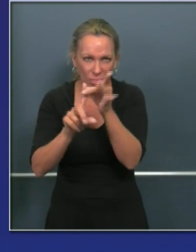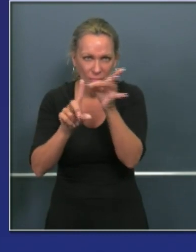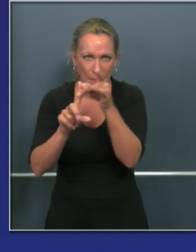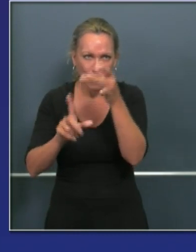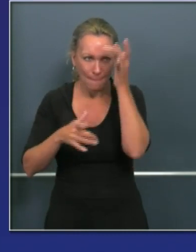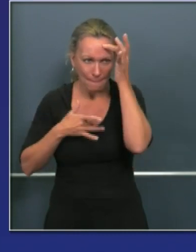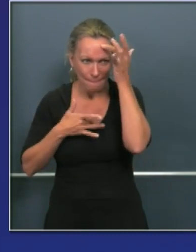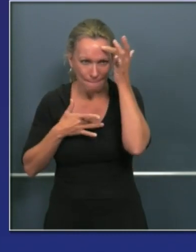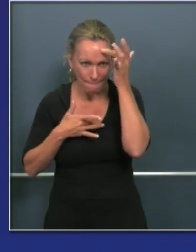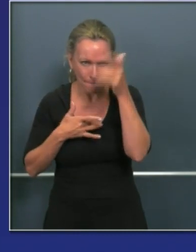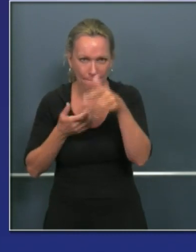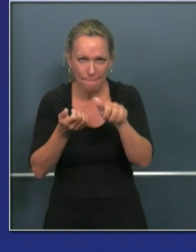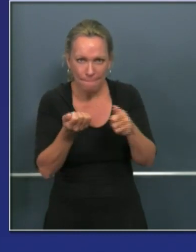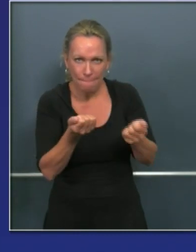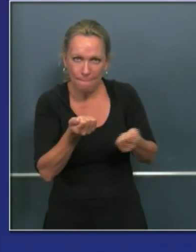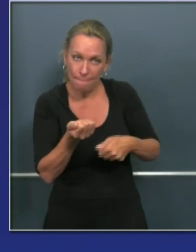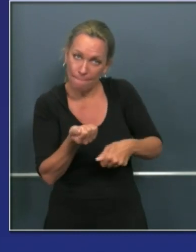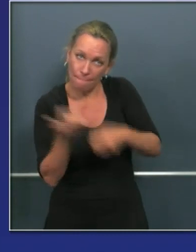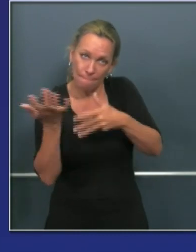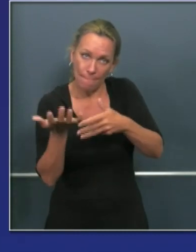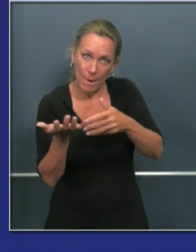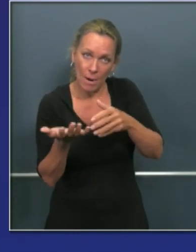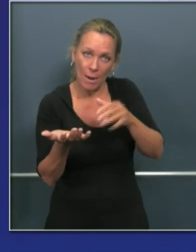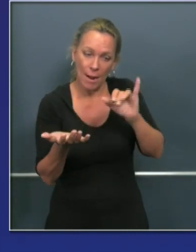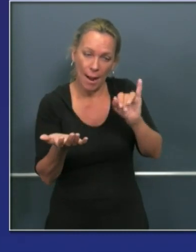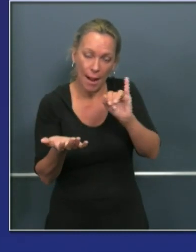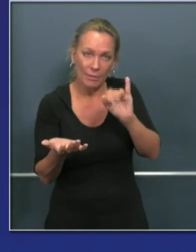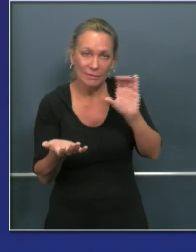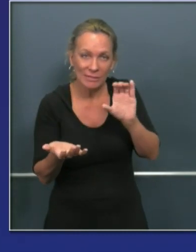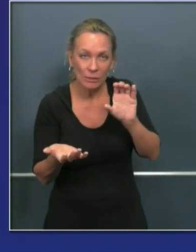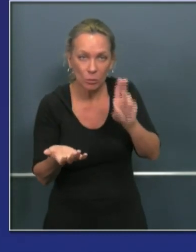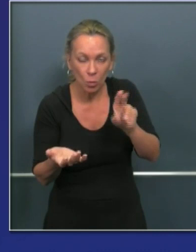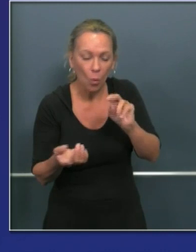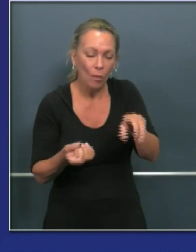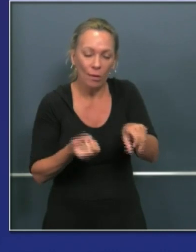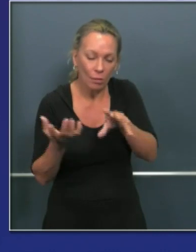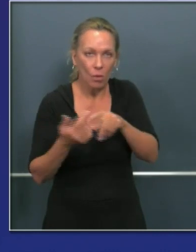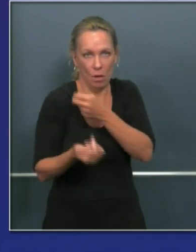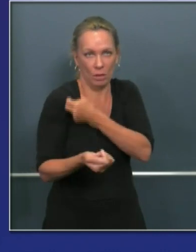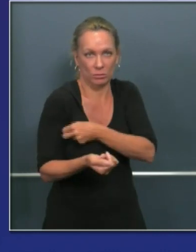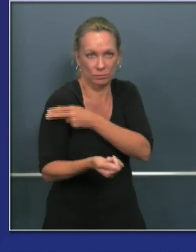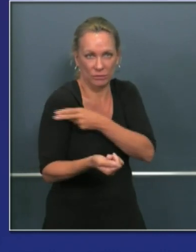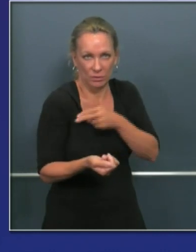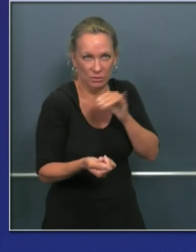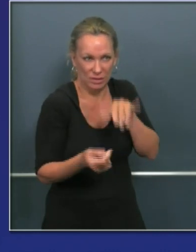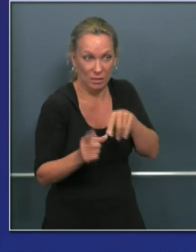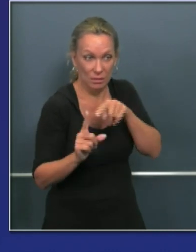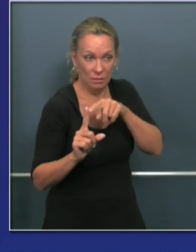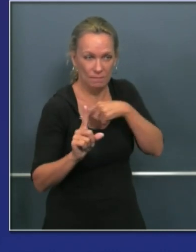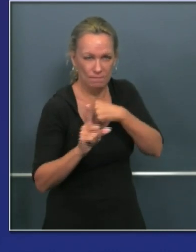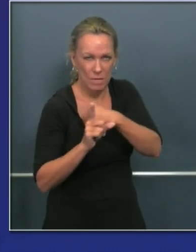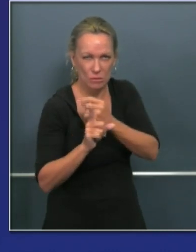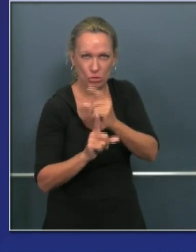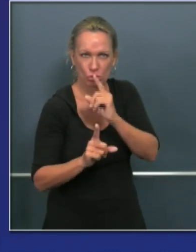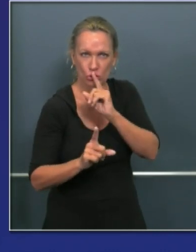WITH COVID POSITIVE DIAGNOSES IN HOSPITAL BEDS SO ENSURING THAT THAT 3 DAY OVERALL